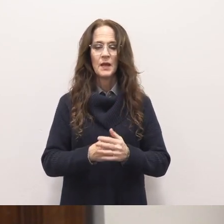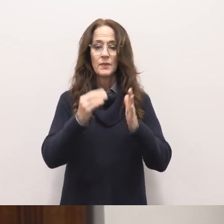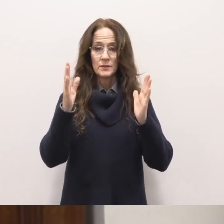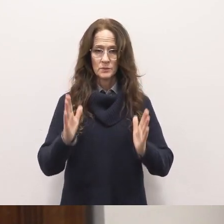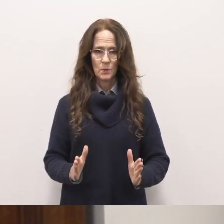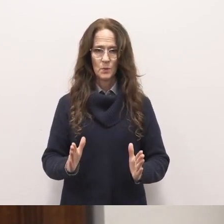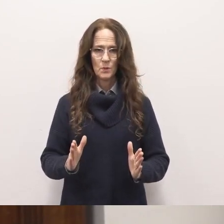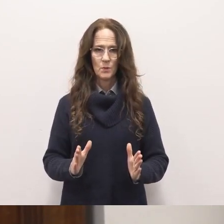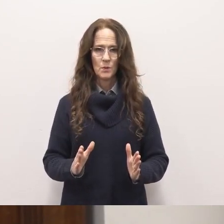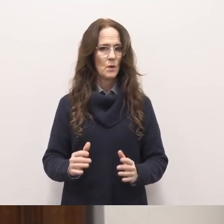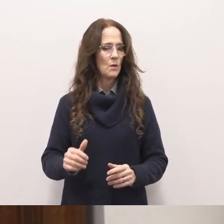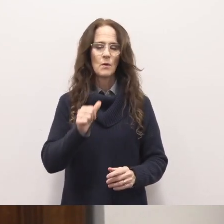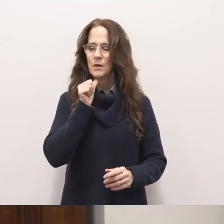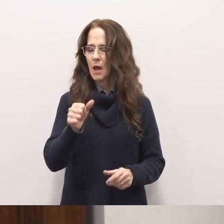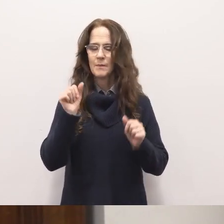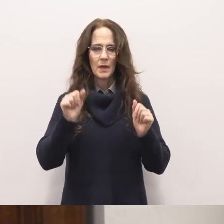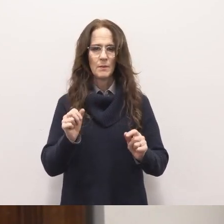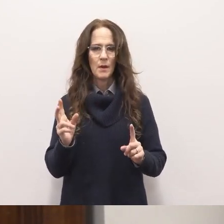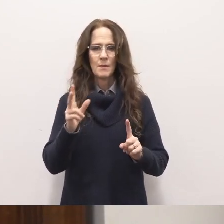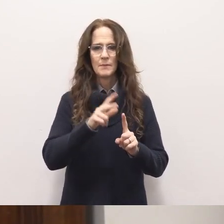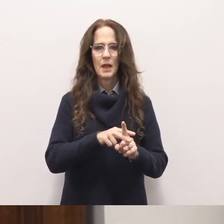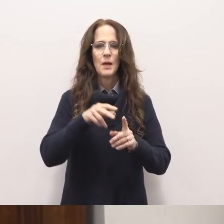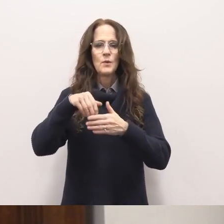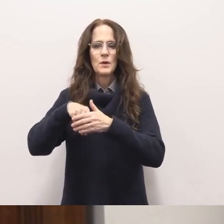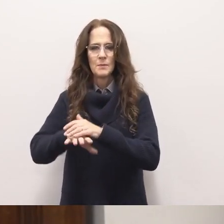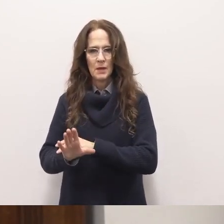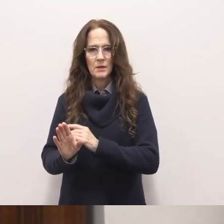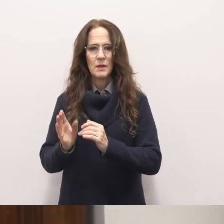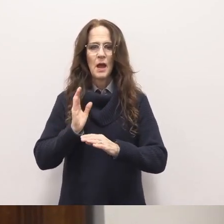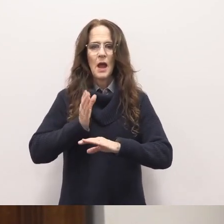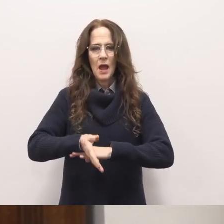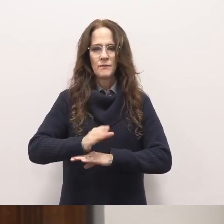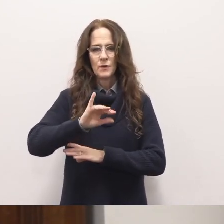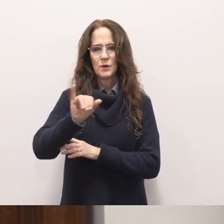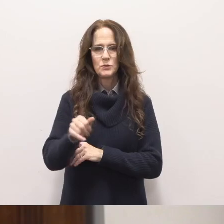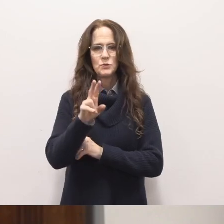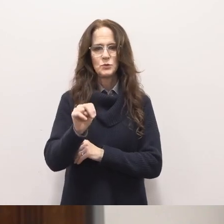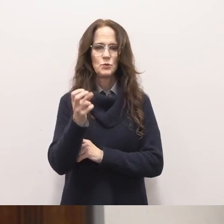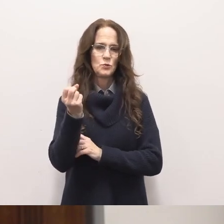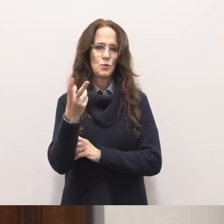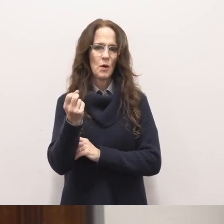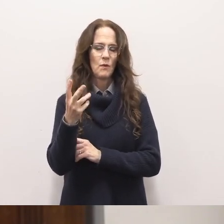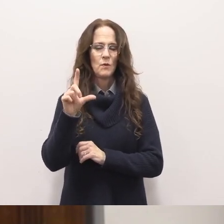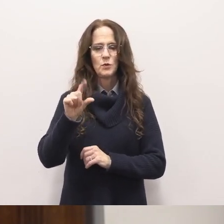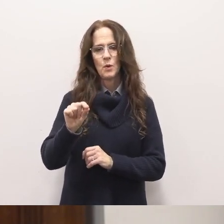This student will not be eligible to apply for readmission until after June 12th, 2025.